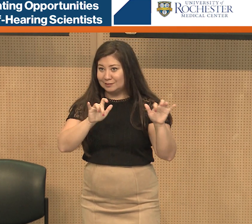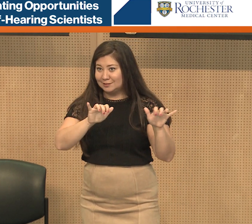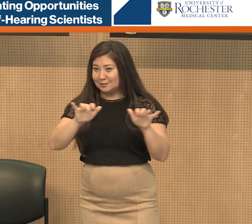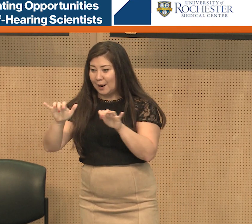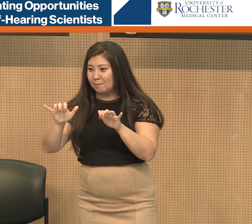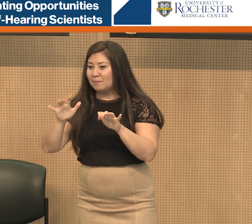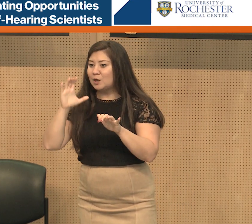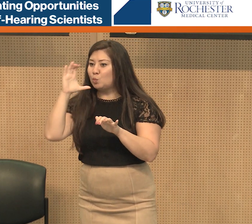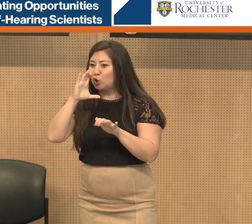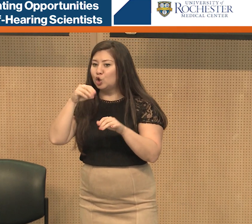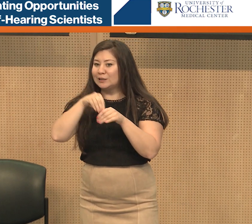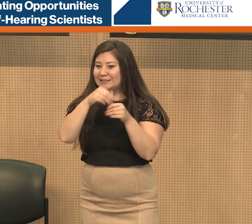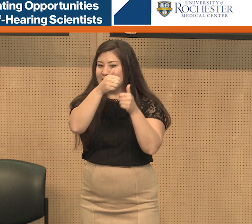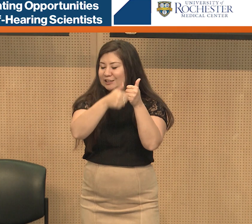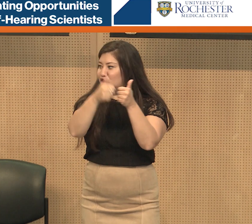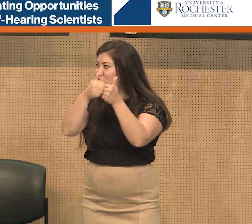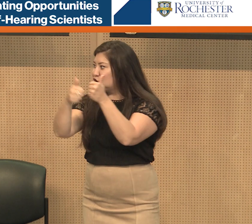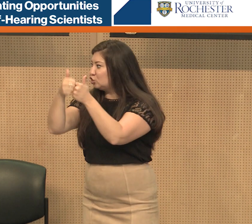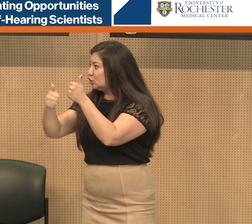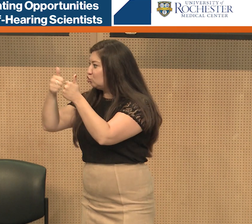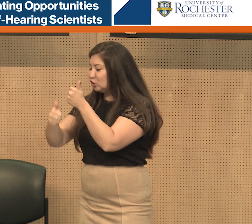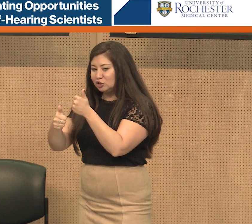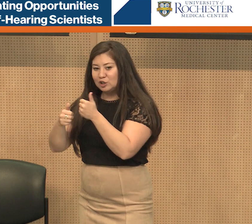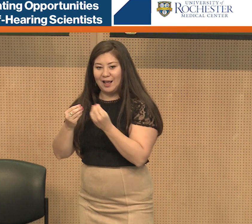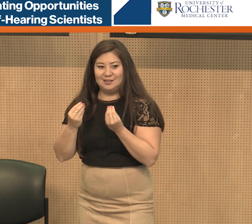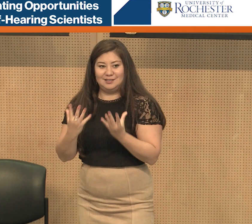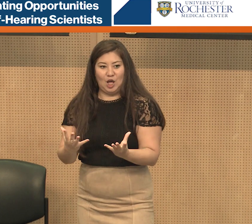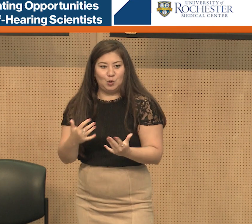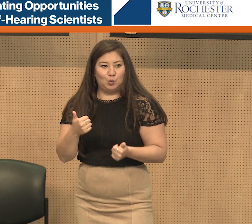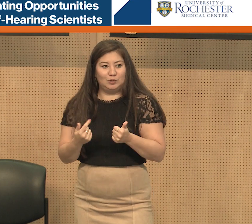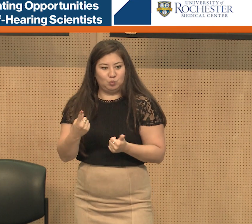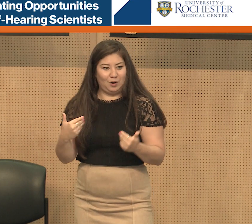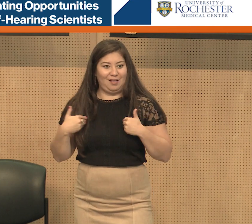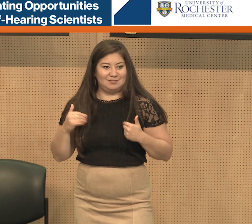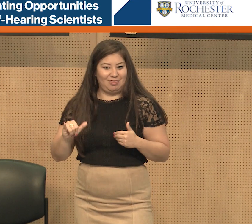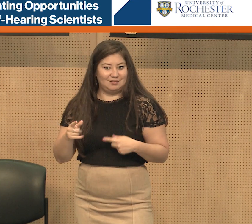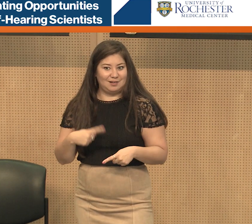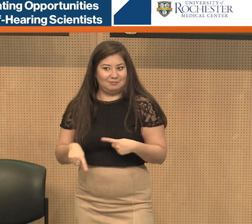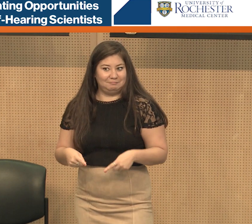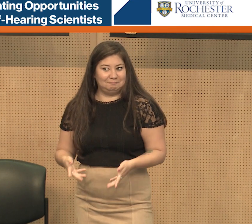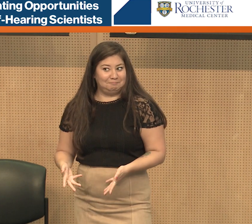put all of these websites together in one hub where there was a search bar